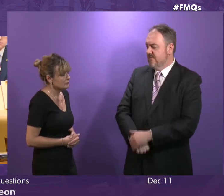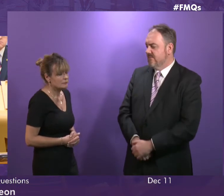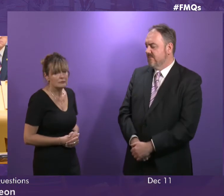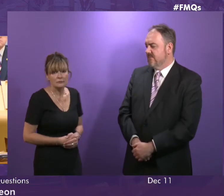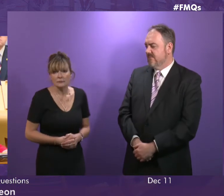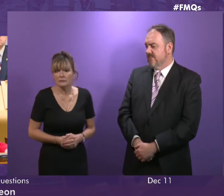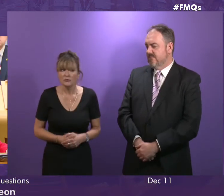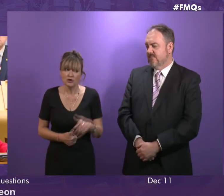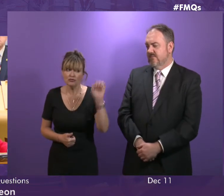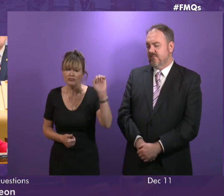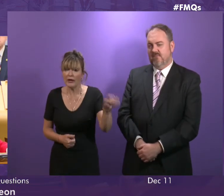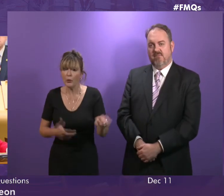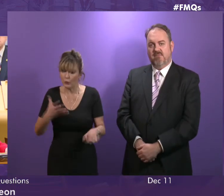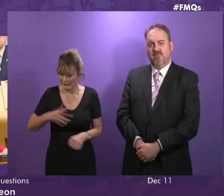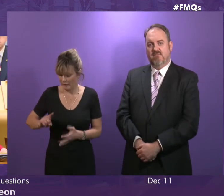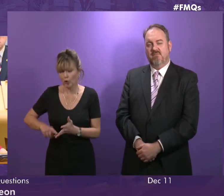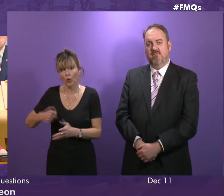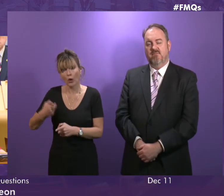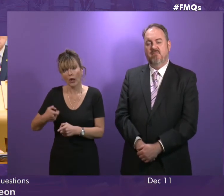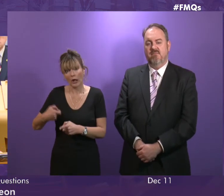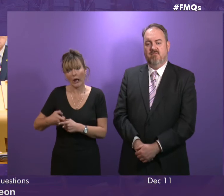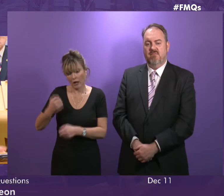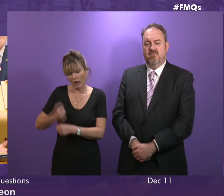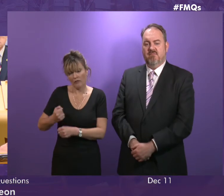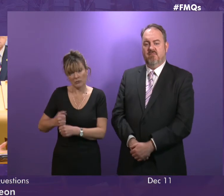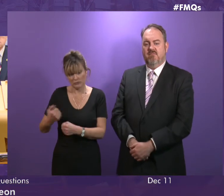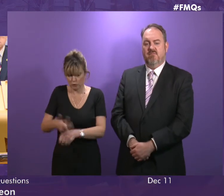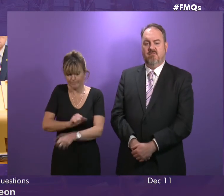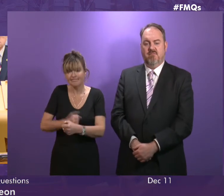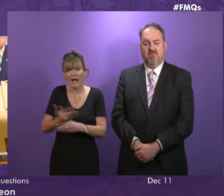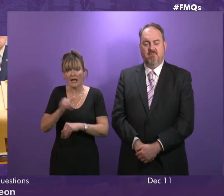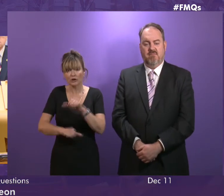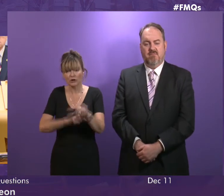We need the UK Government to take action. The Committee on Climate Change was very clear